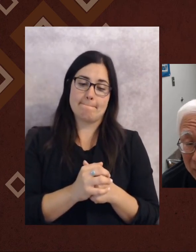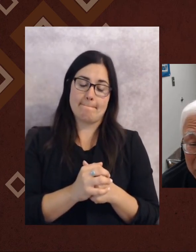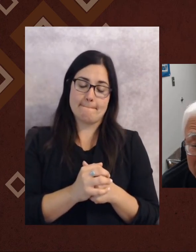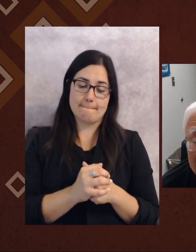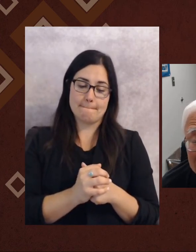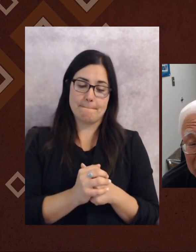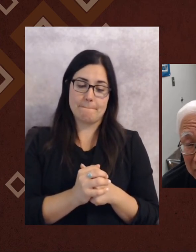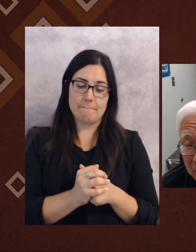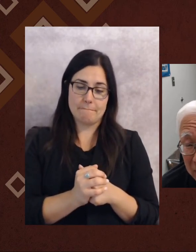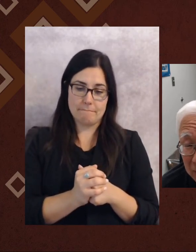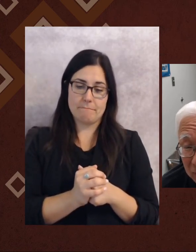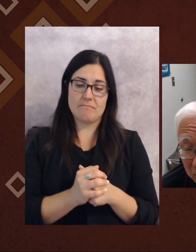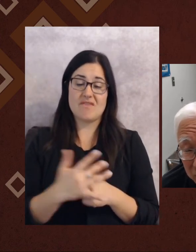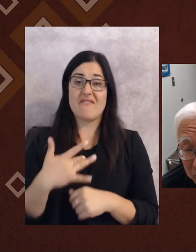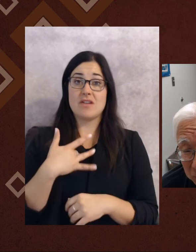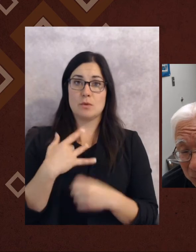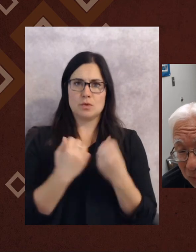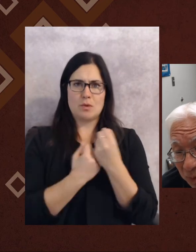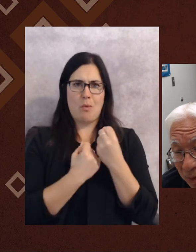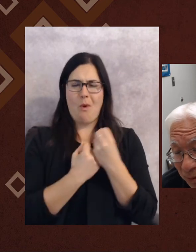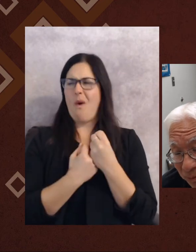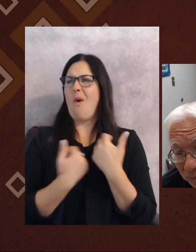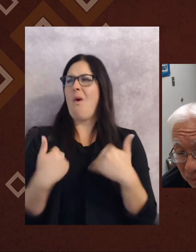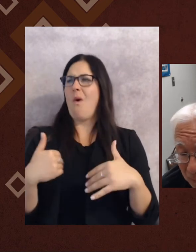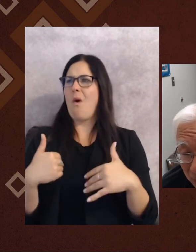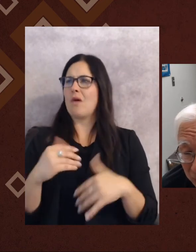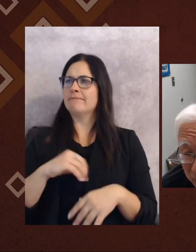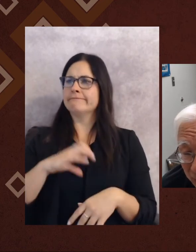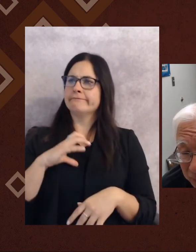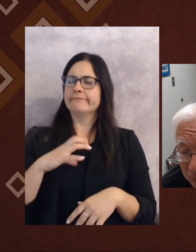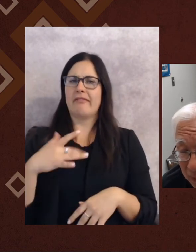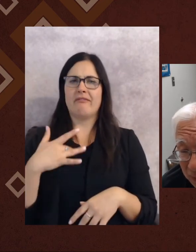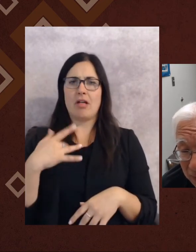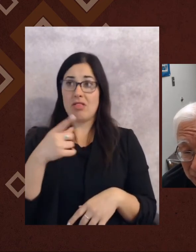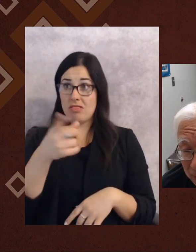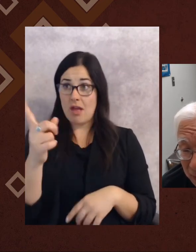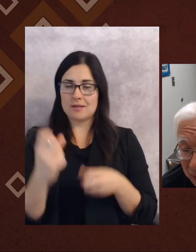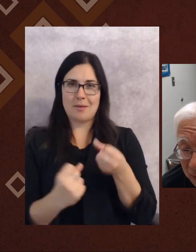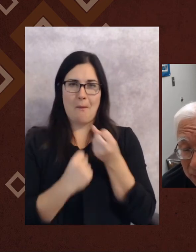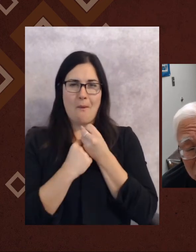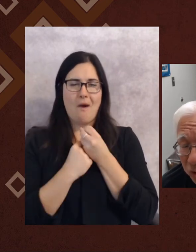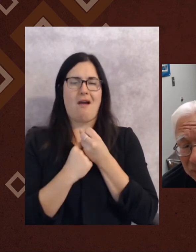that we get from other people on our campuses, it's good